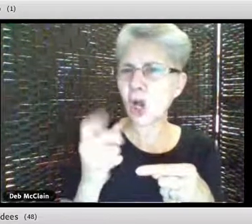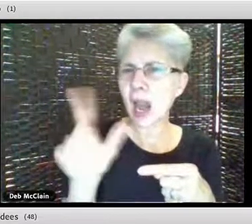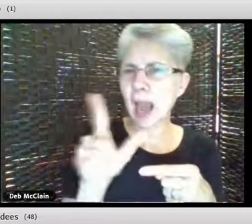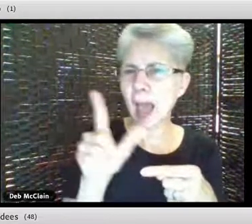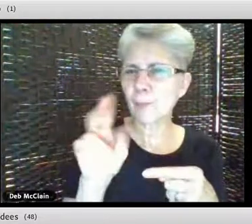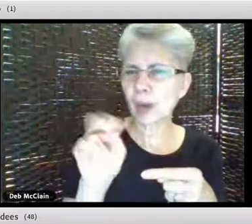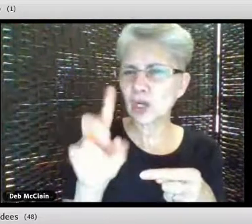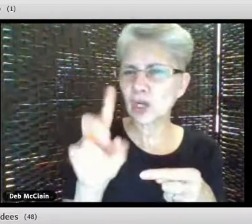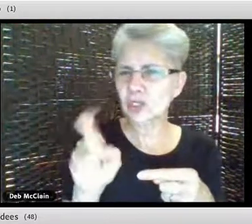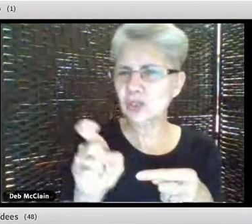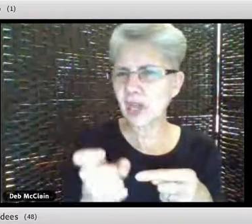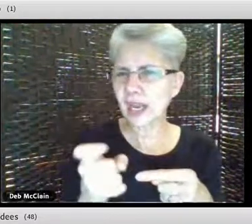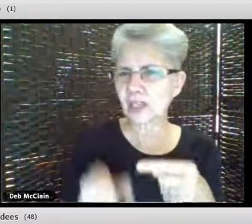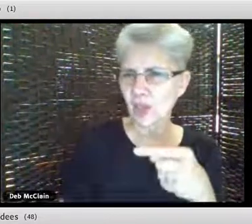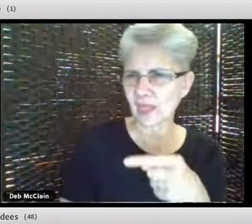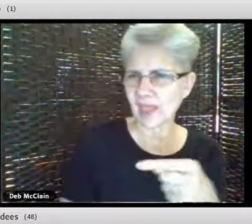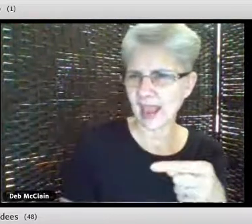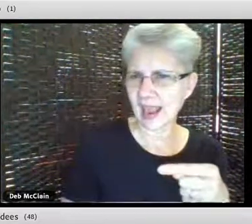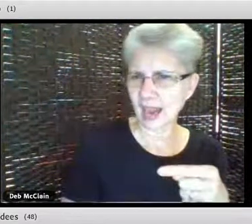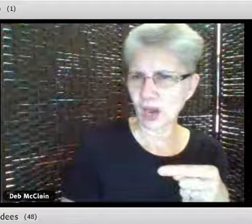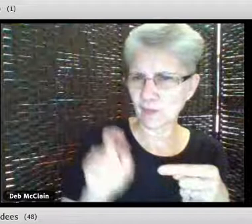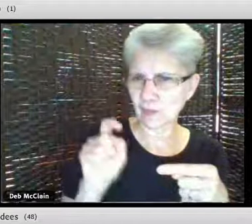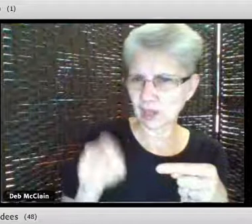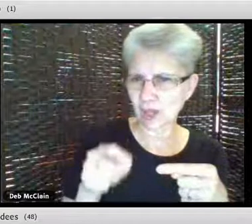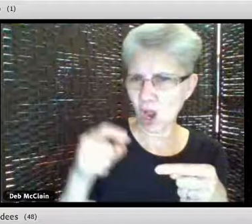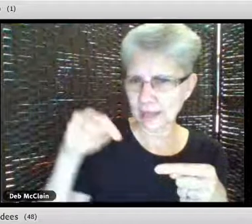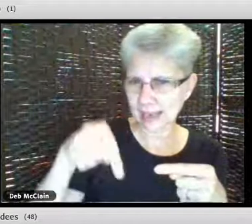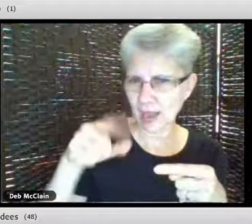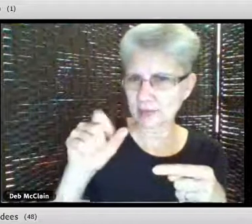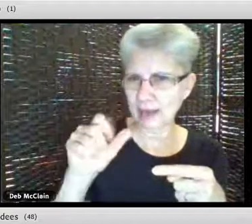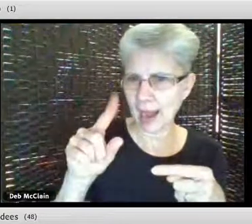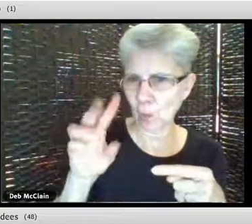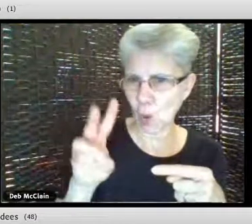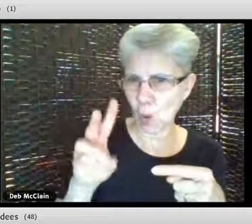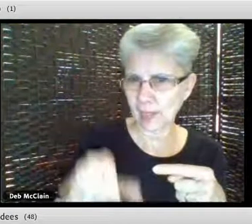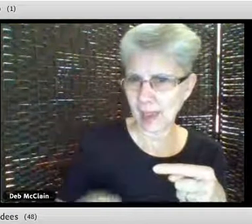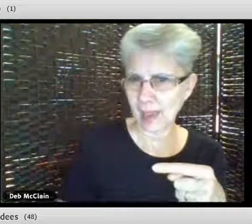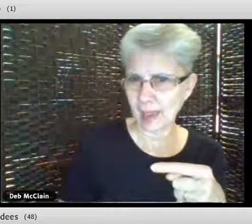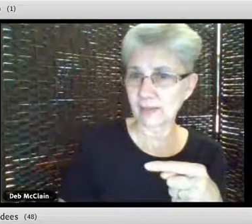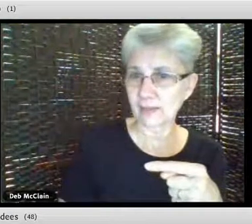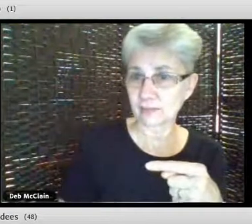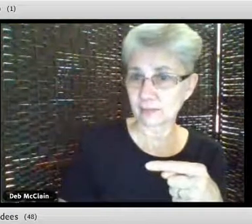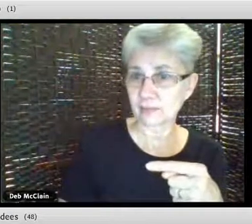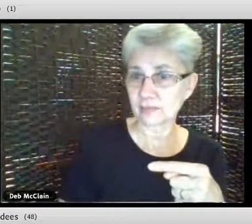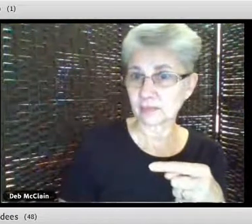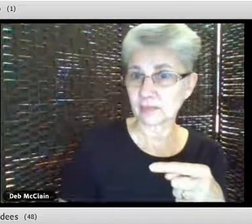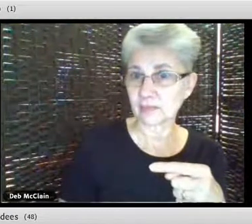So that was it -- me accepting the Librarynerd's change. Here's -- So if you click on the down arrow,